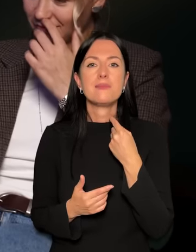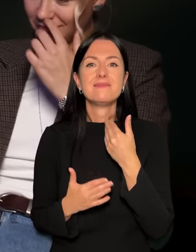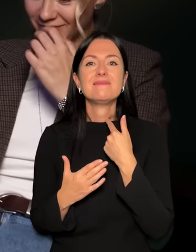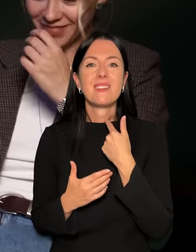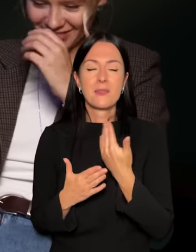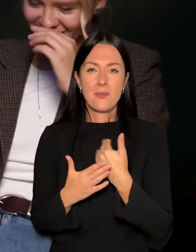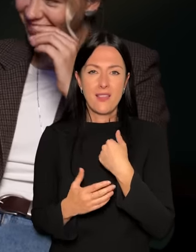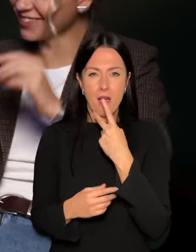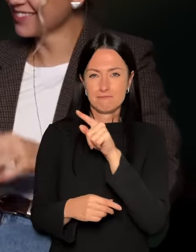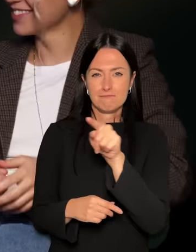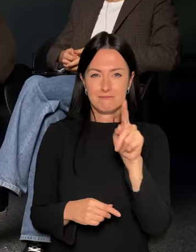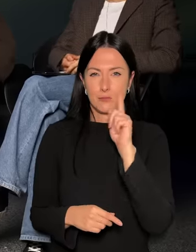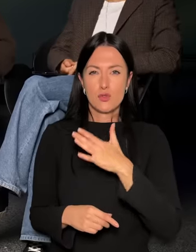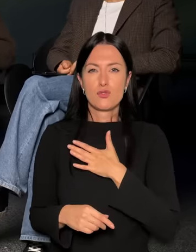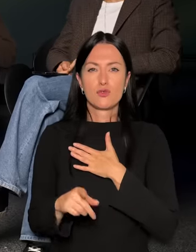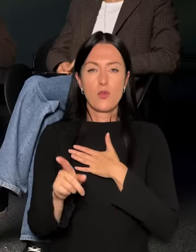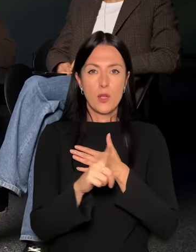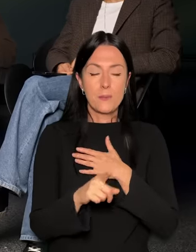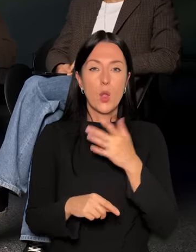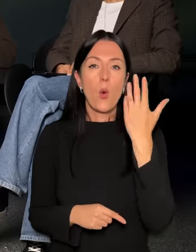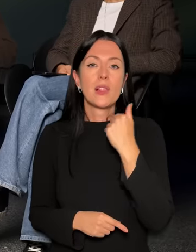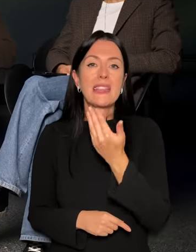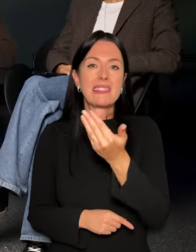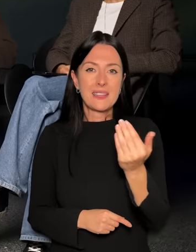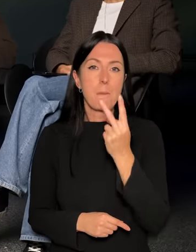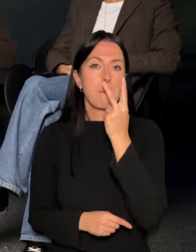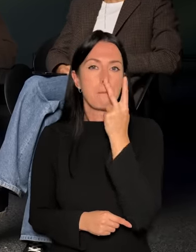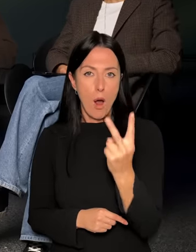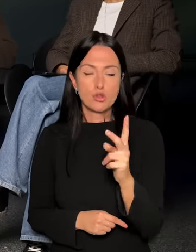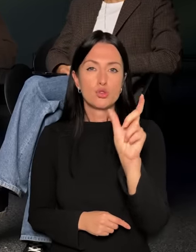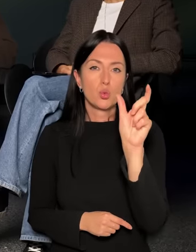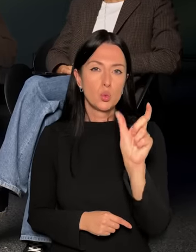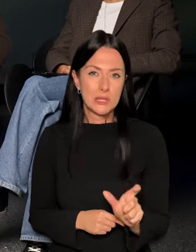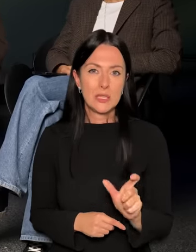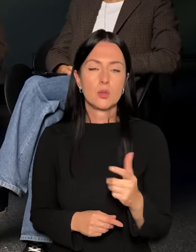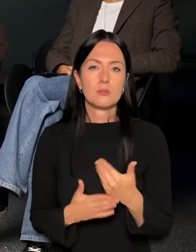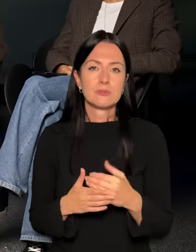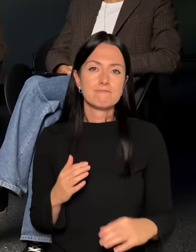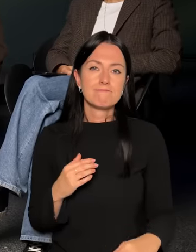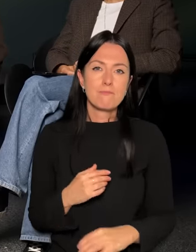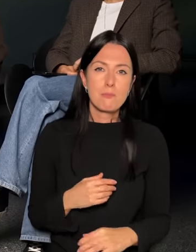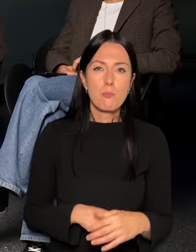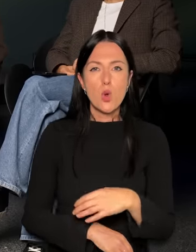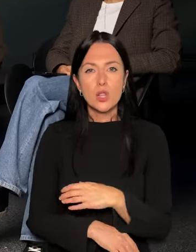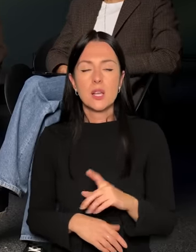I'm like, I can relate. When you see someone with prosthetics